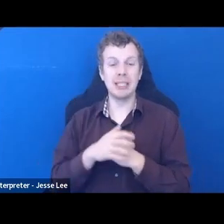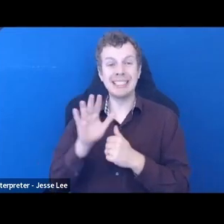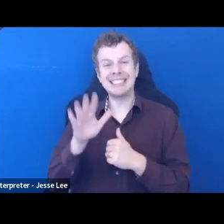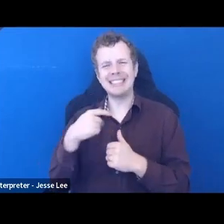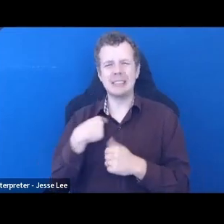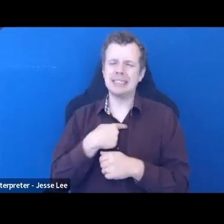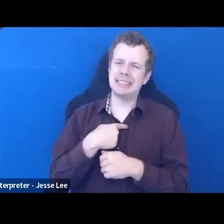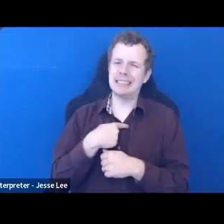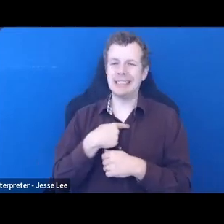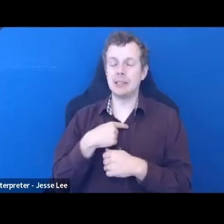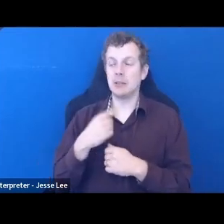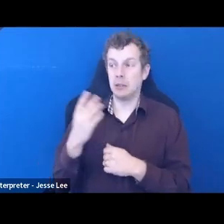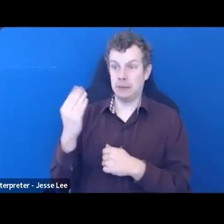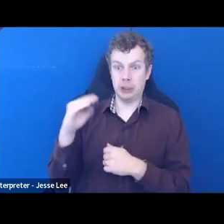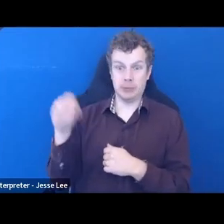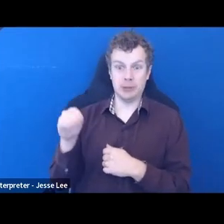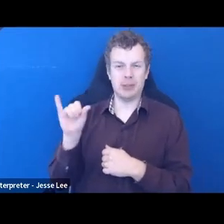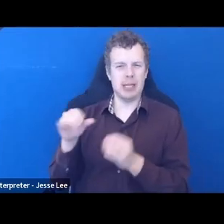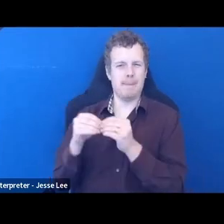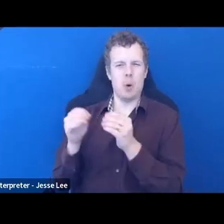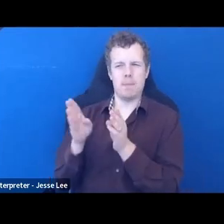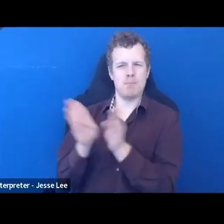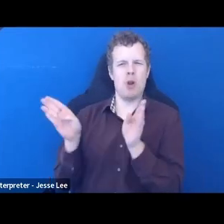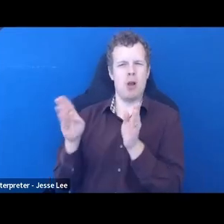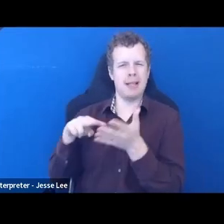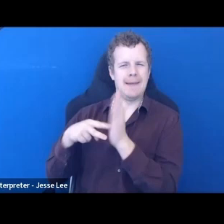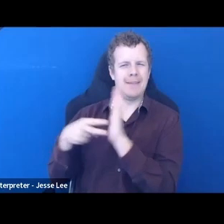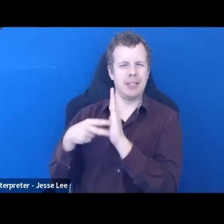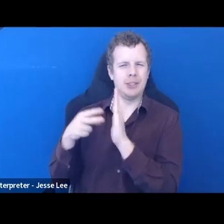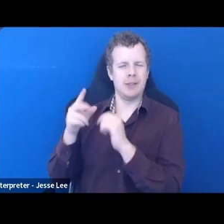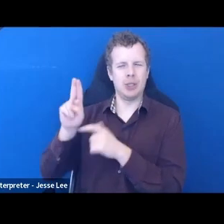of unilateral hearing loss was applied for those data specifically.